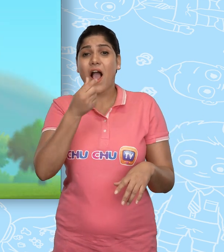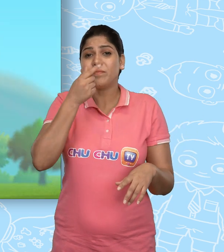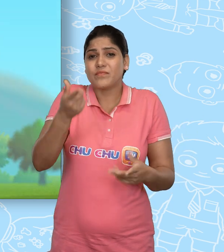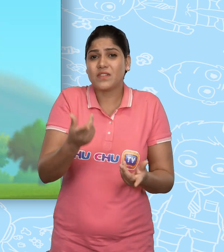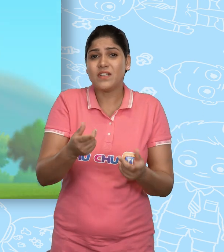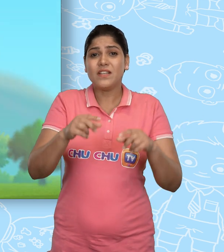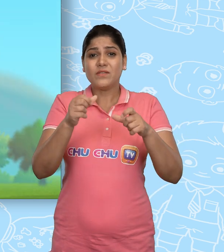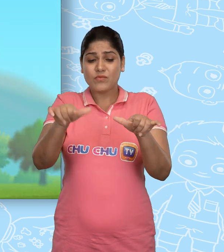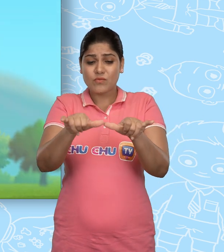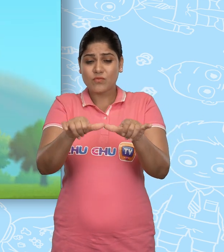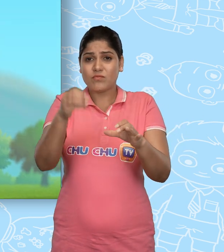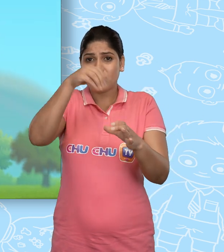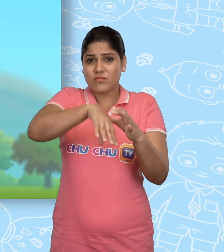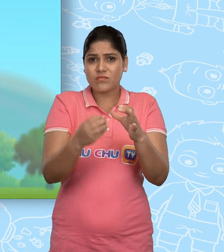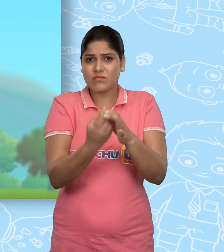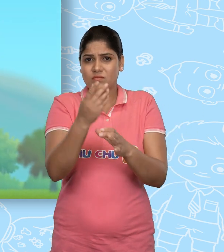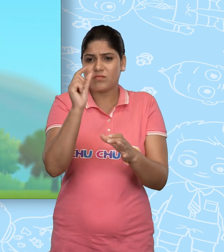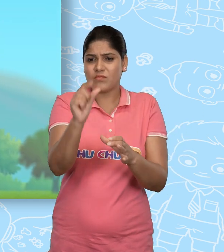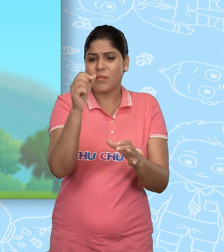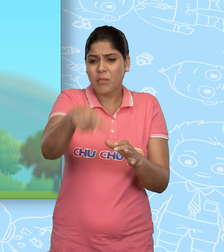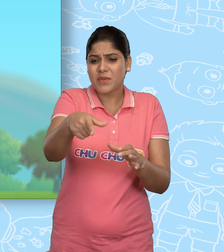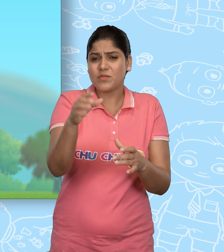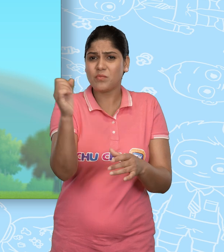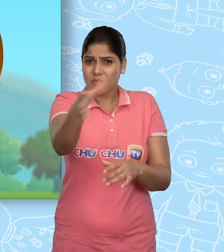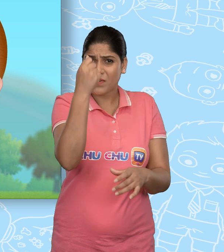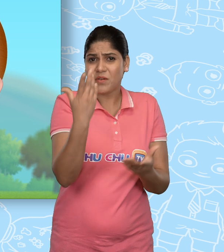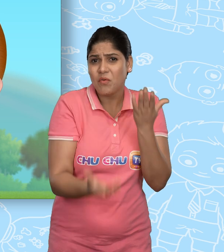The seed you found came from a peach like one of these.